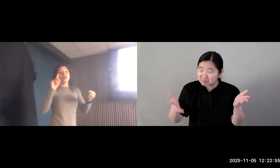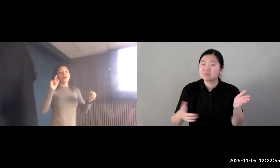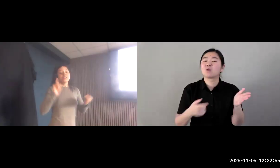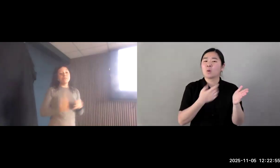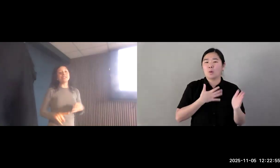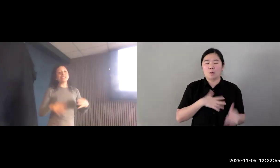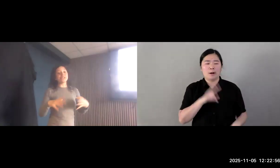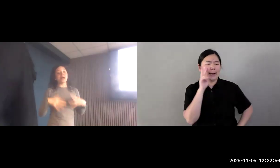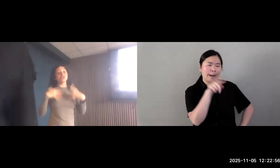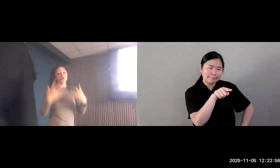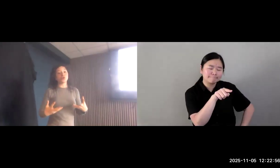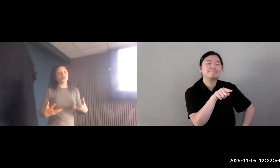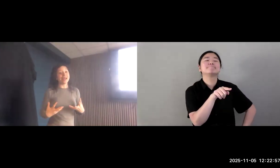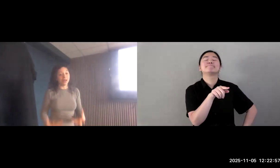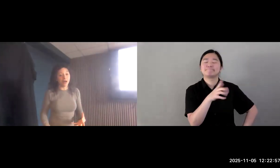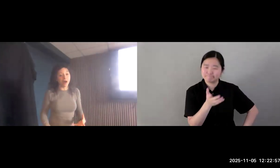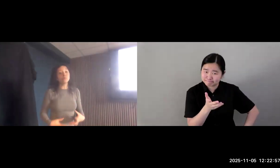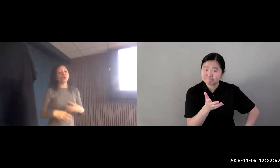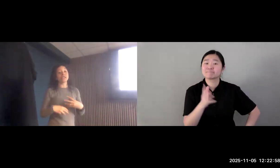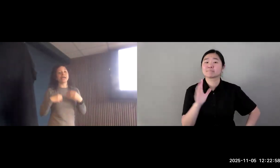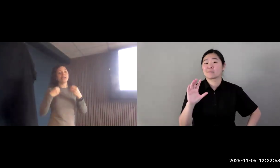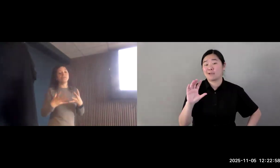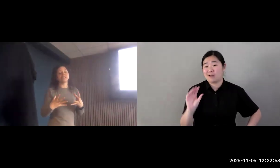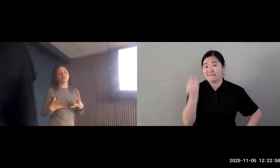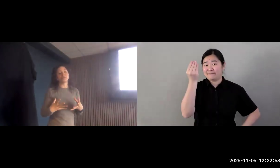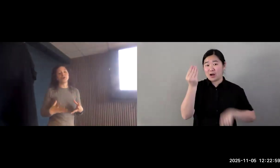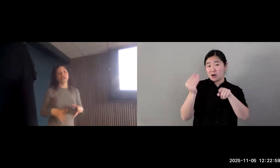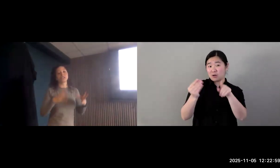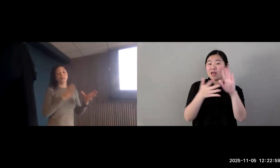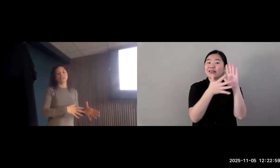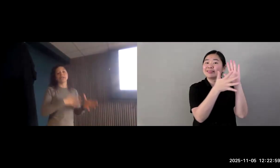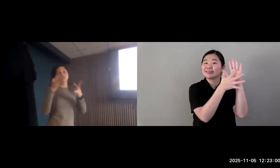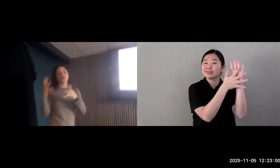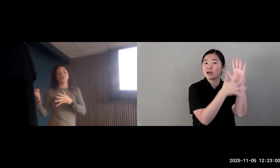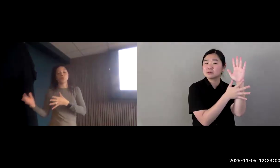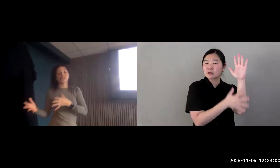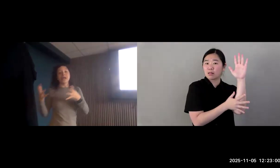Depicting signs to introduce objects and invisible surrogates to maintain and reintroduce